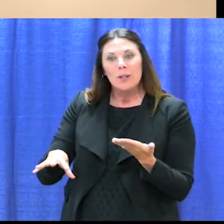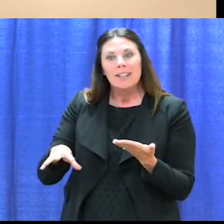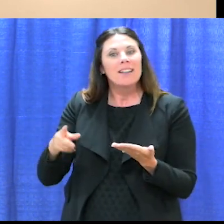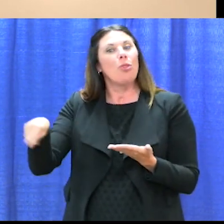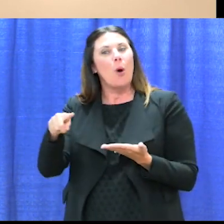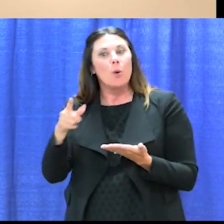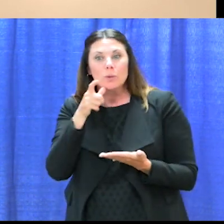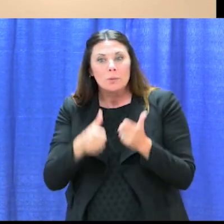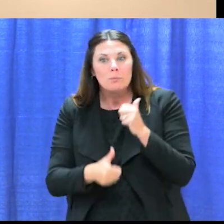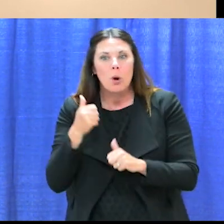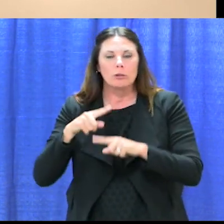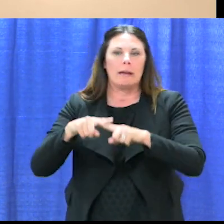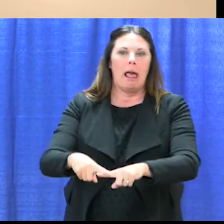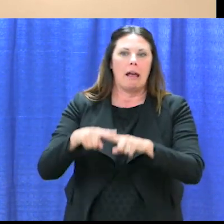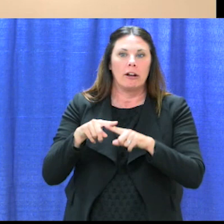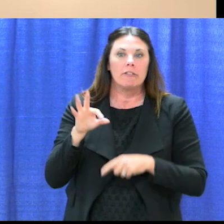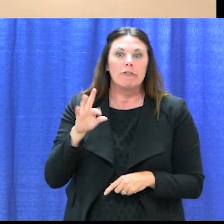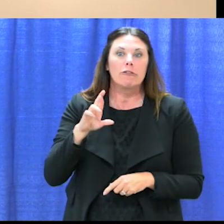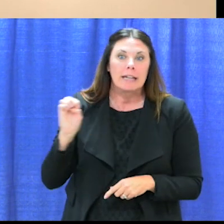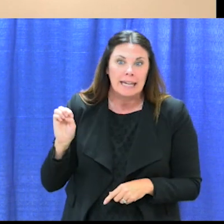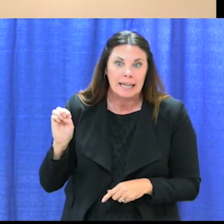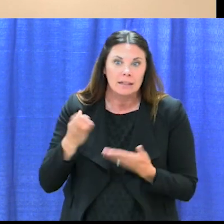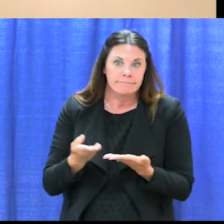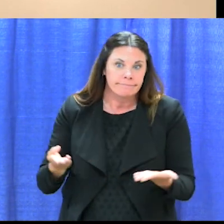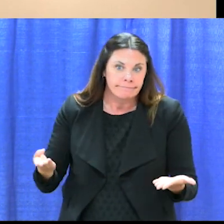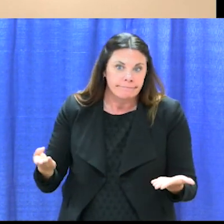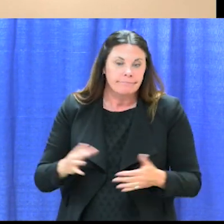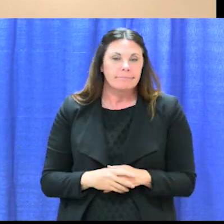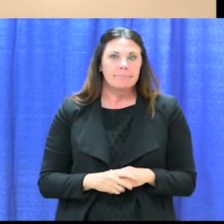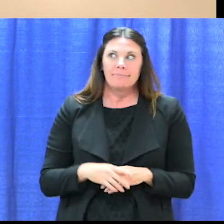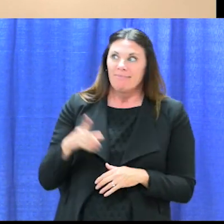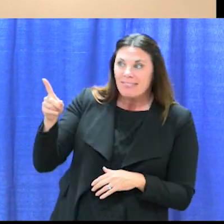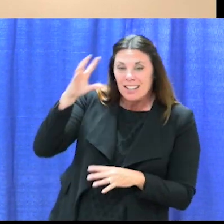As you know we are also working with the governor's office and the state superintendent's office.